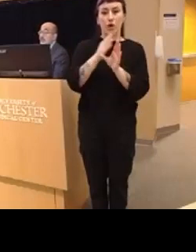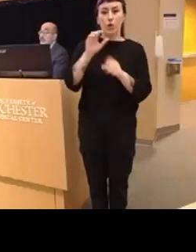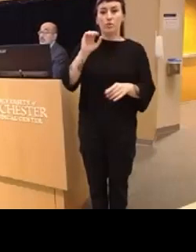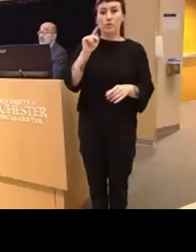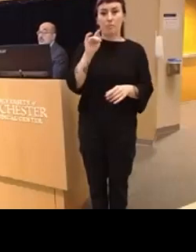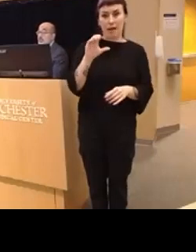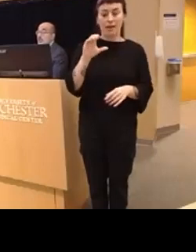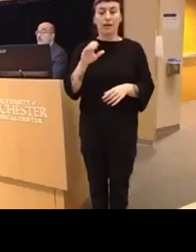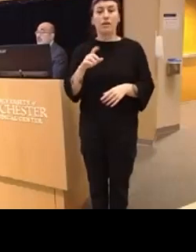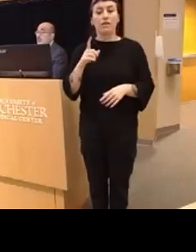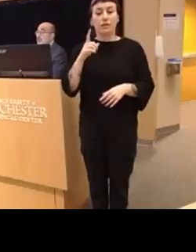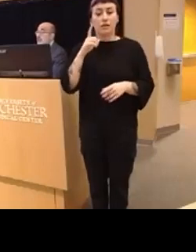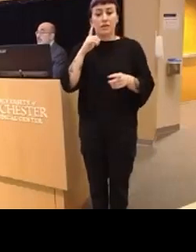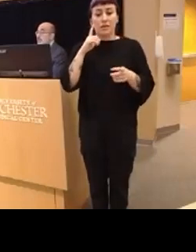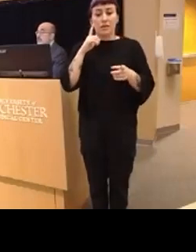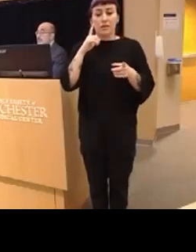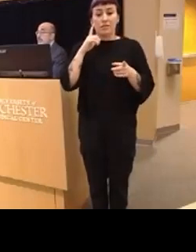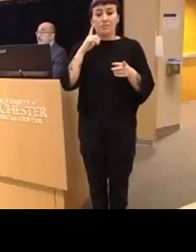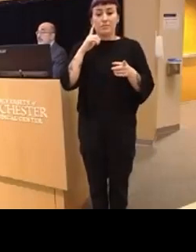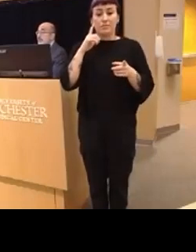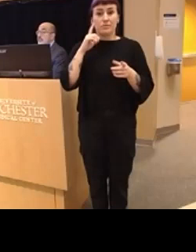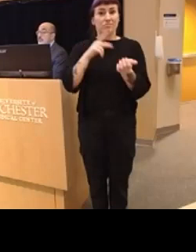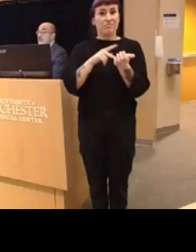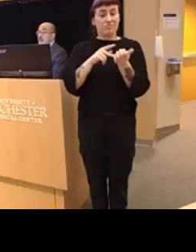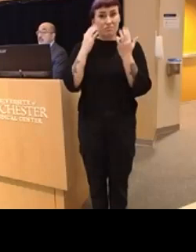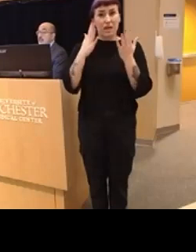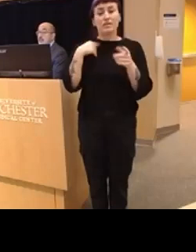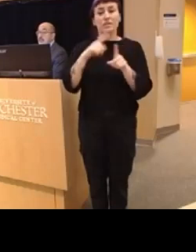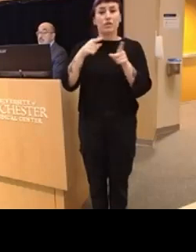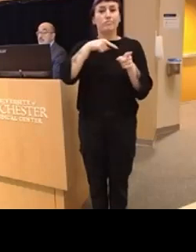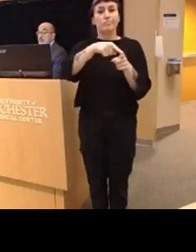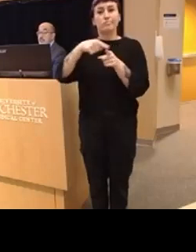the Hopkins where um they Psychiatry did a lot of multidisiplinary pain care inpatient outpatient